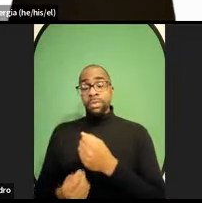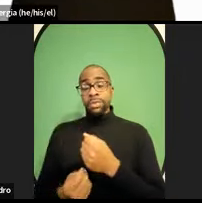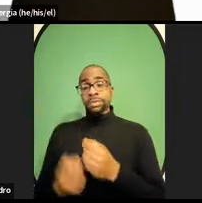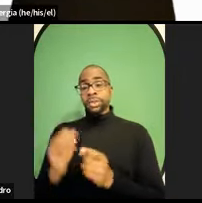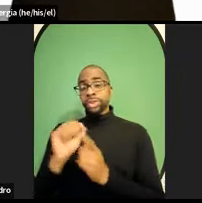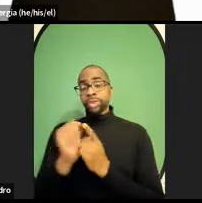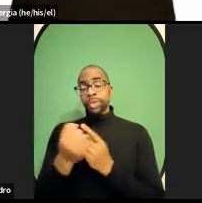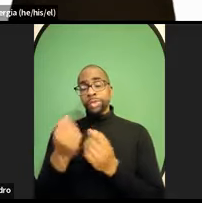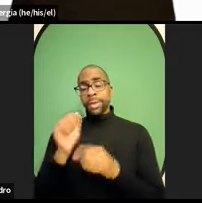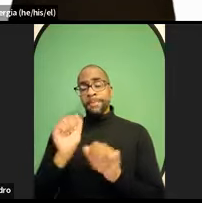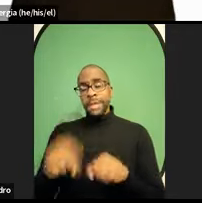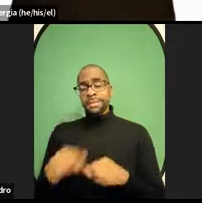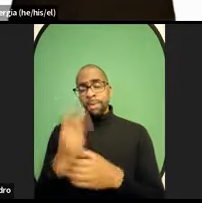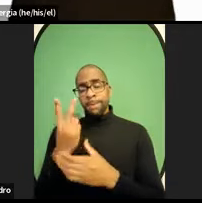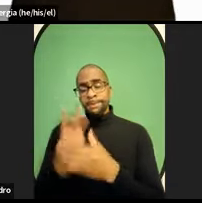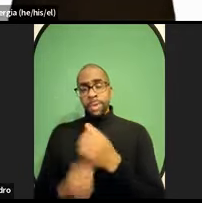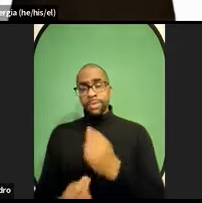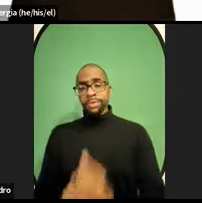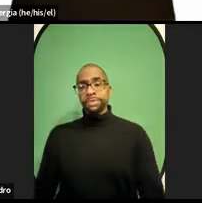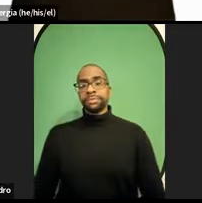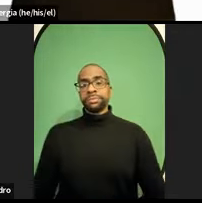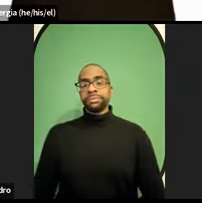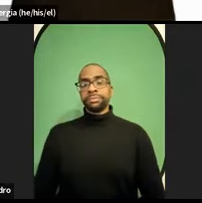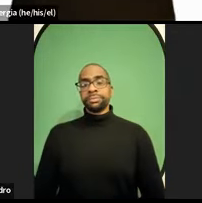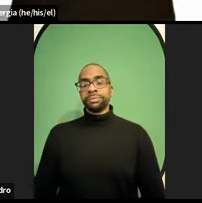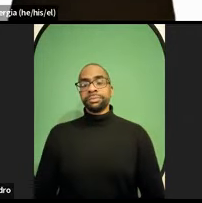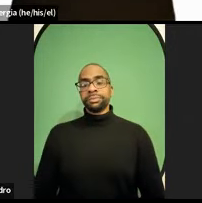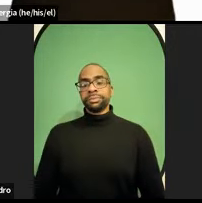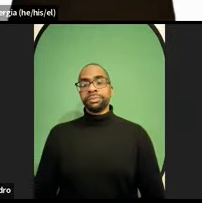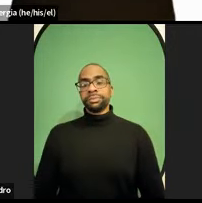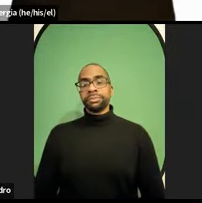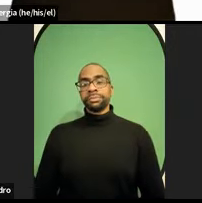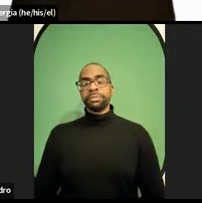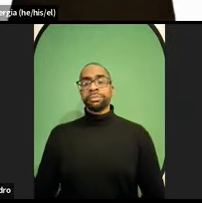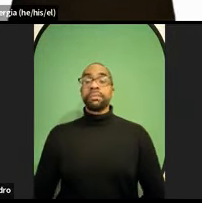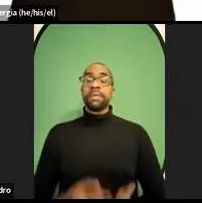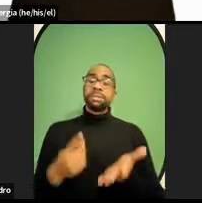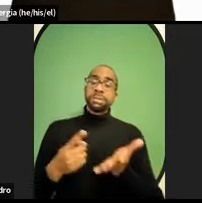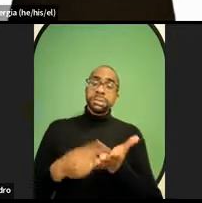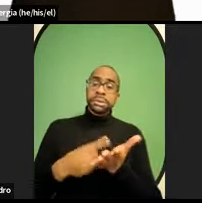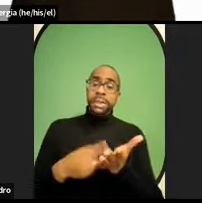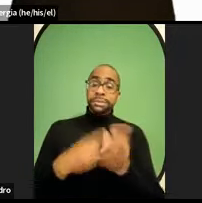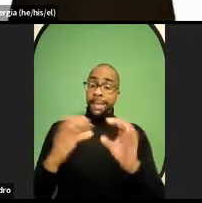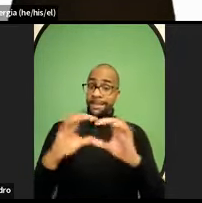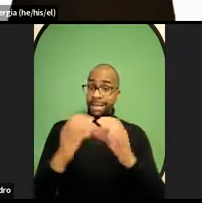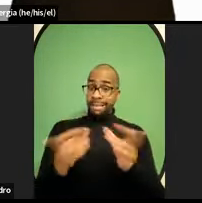, both right they're both both right they're both situations are possible. . And so, then And so, there, there are.